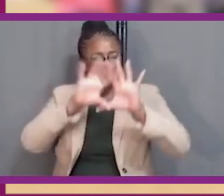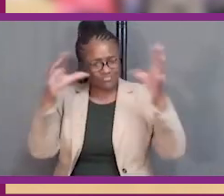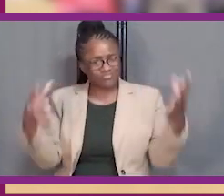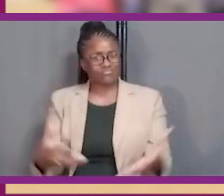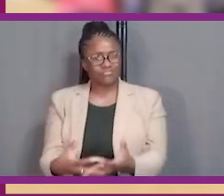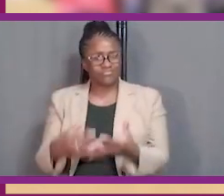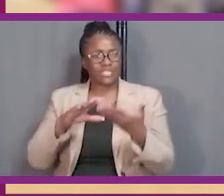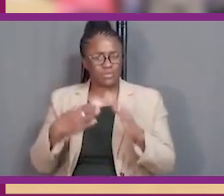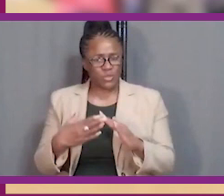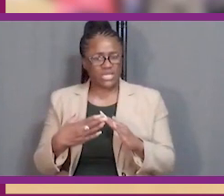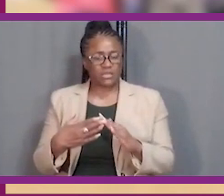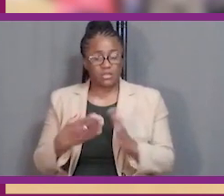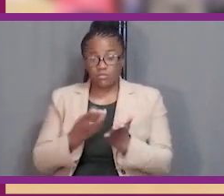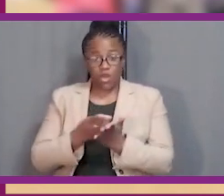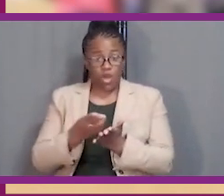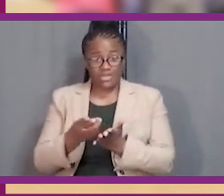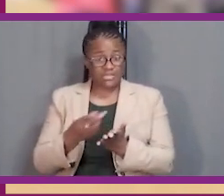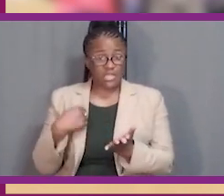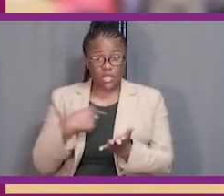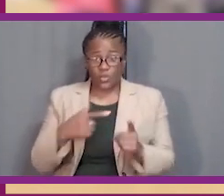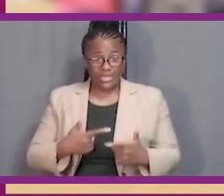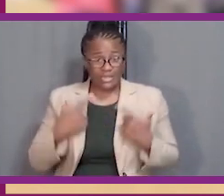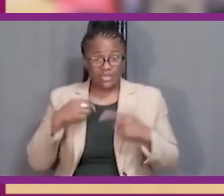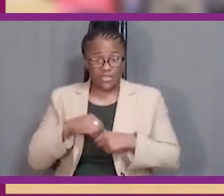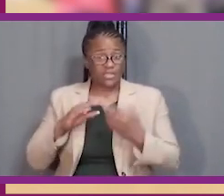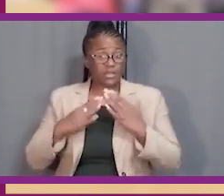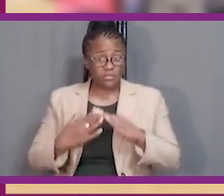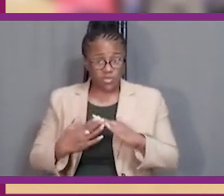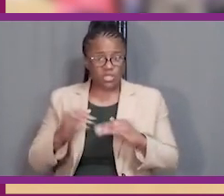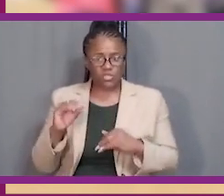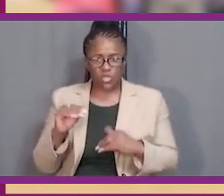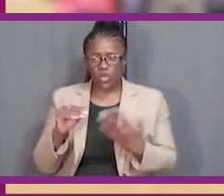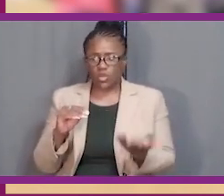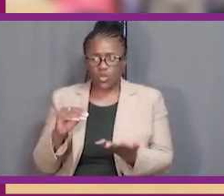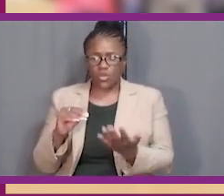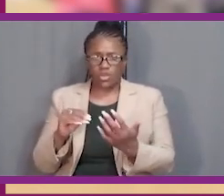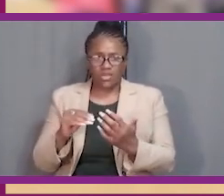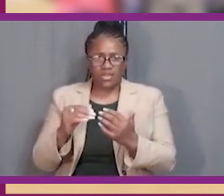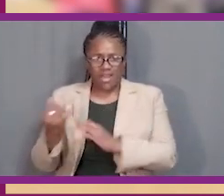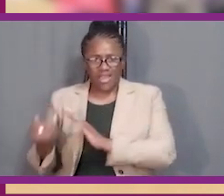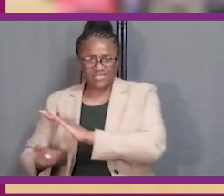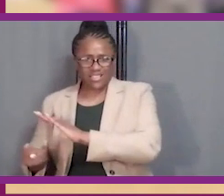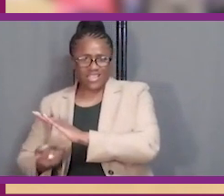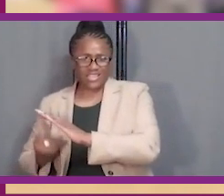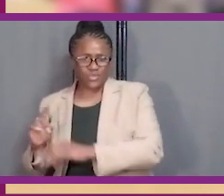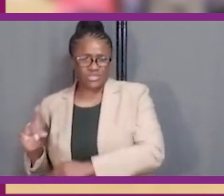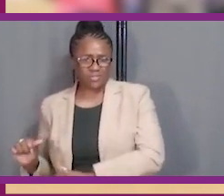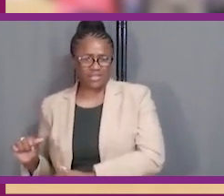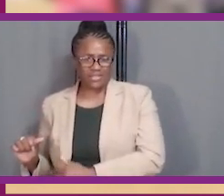us being isolated as persons with disabilities and accessing say justice or other relevant support.